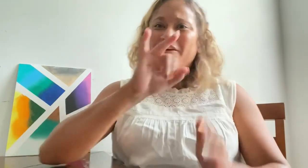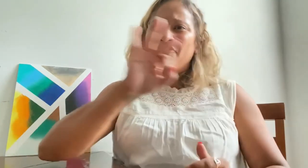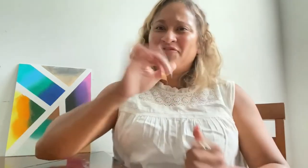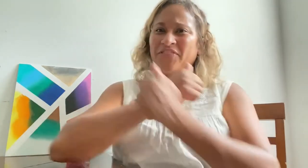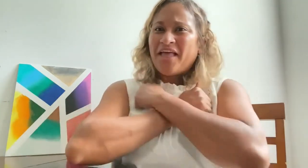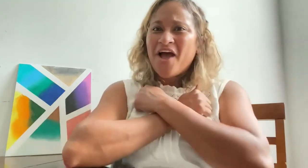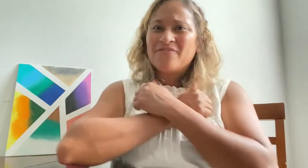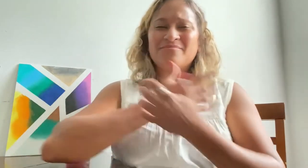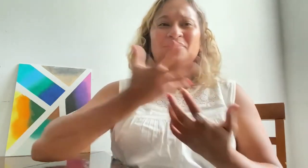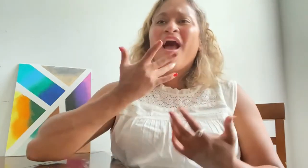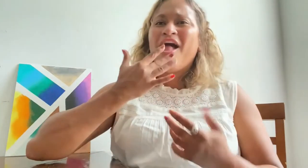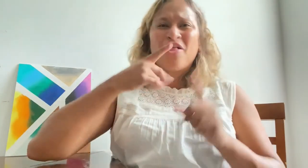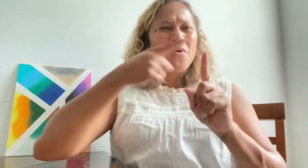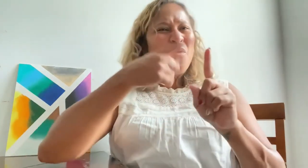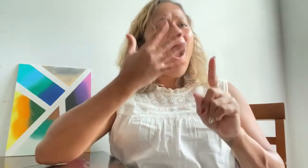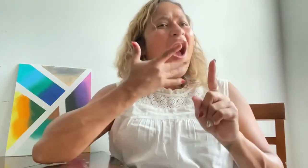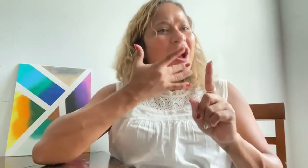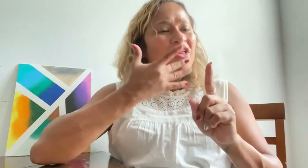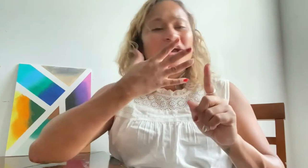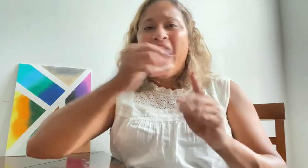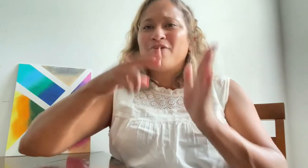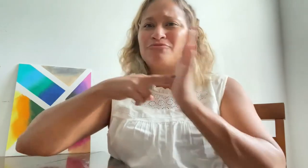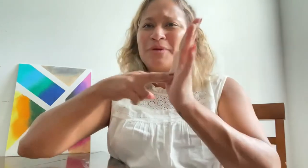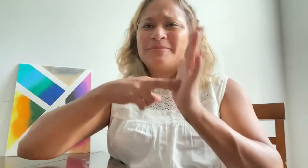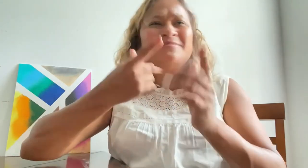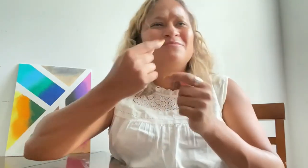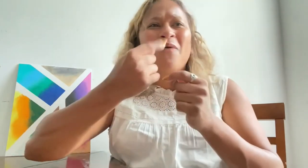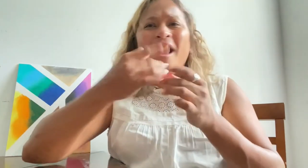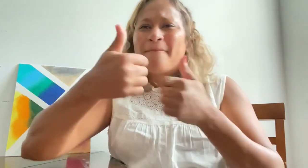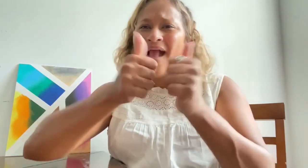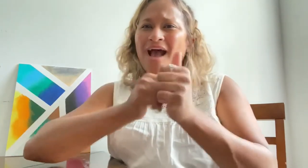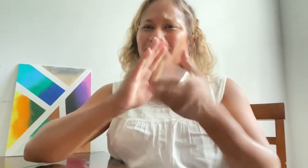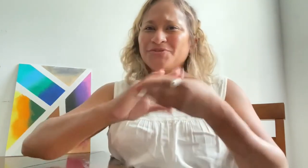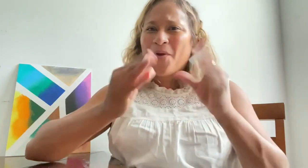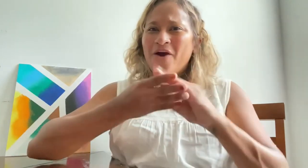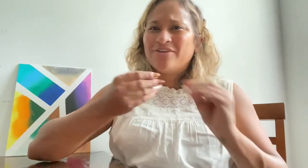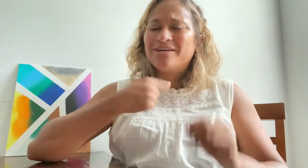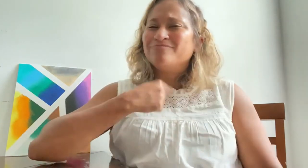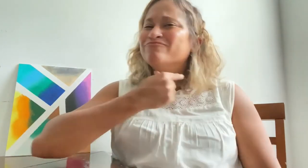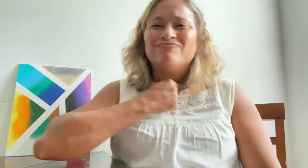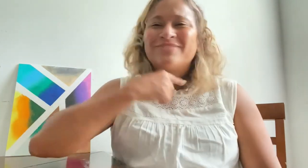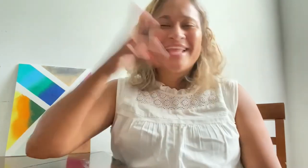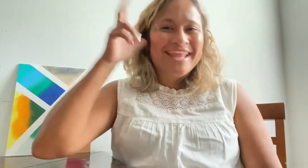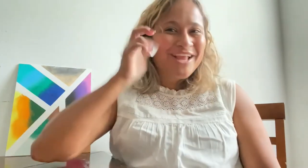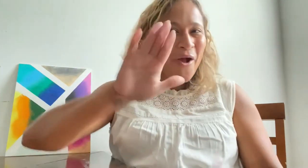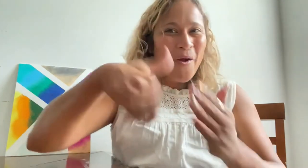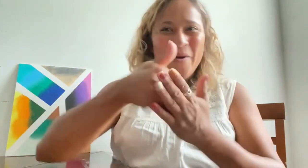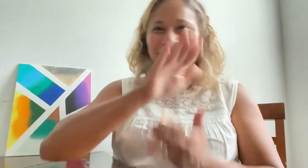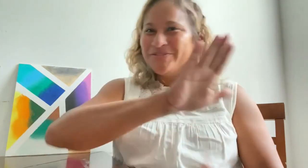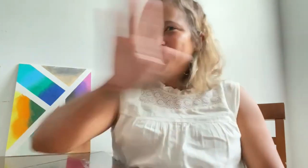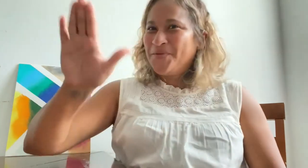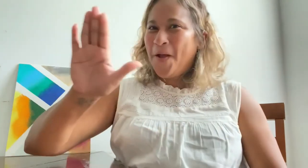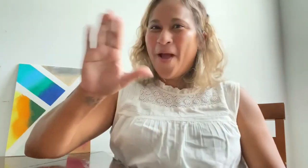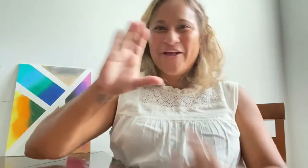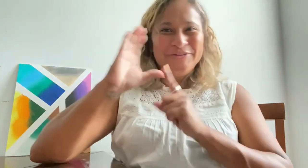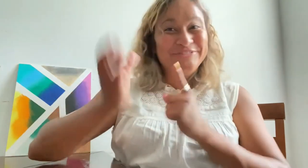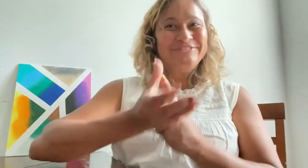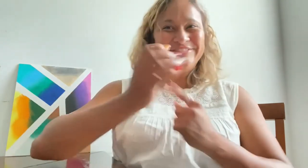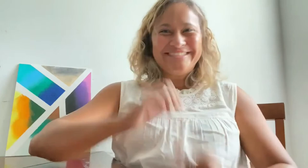What do the Colors of love mean? What color represent happiness? What the Colors of love in literature is all about? I'd love to learn more about your culture.